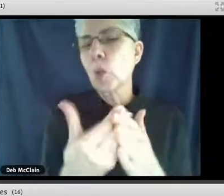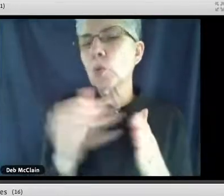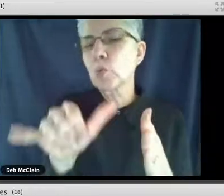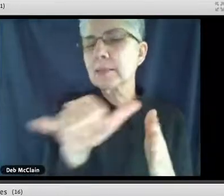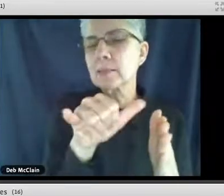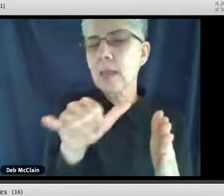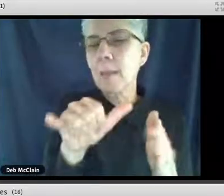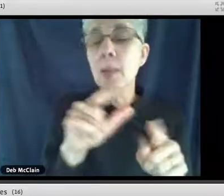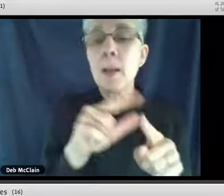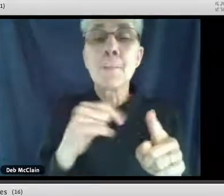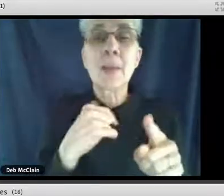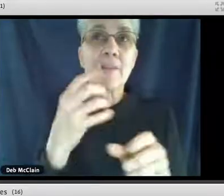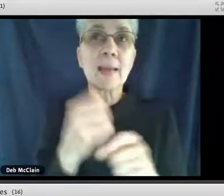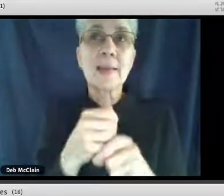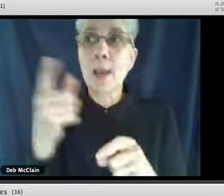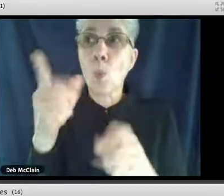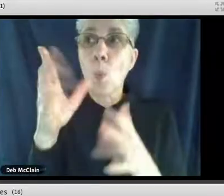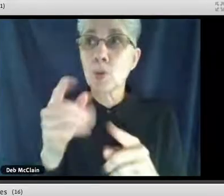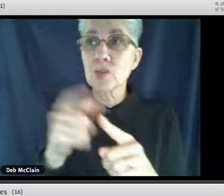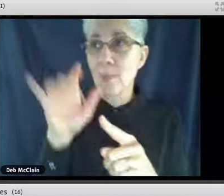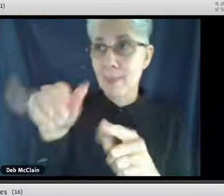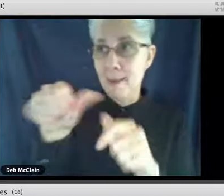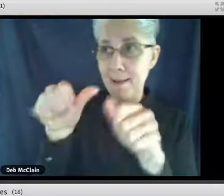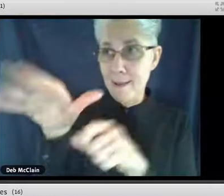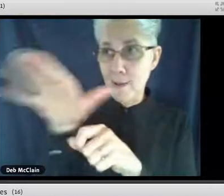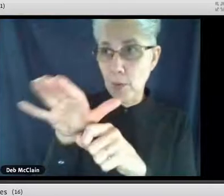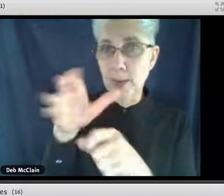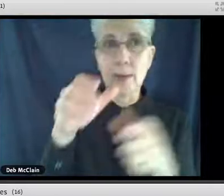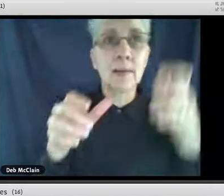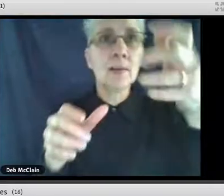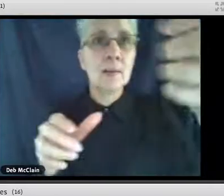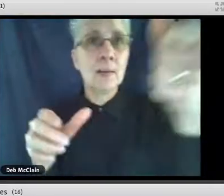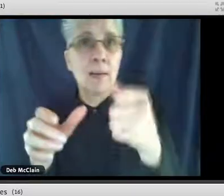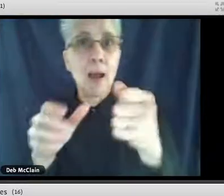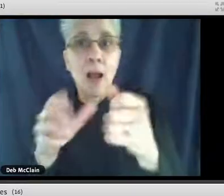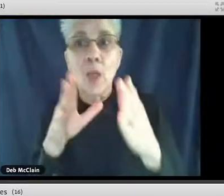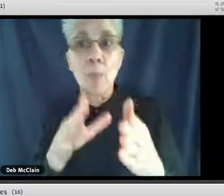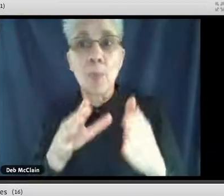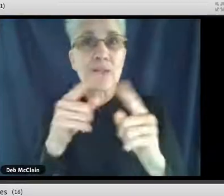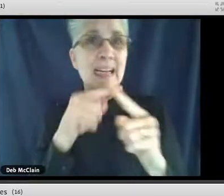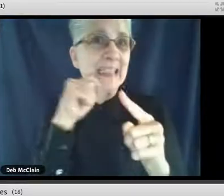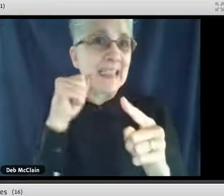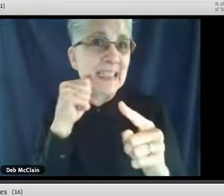but if I can get one person from that area and then I can get a team and then I can get somebody